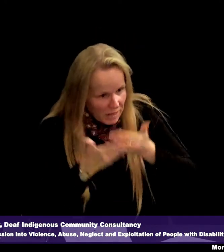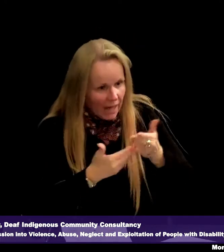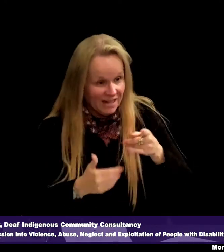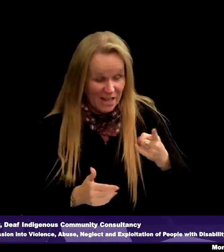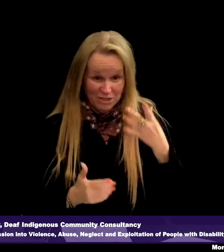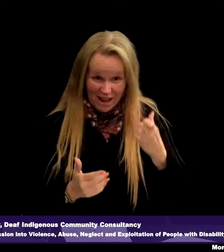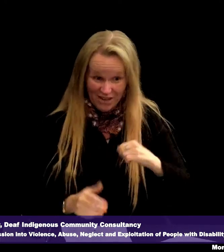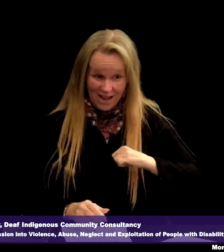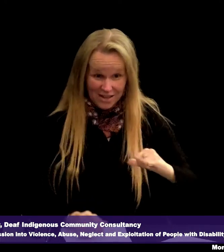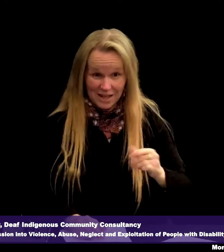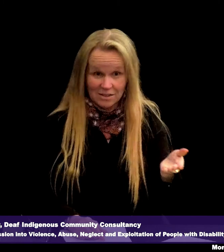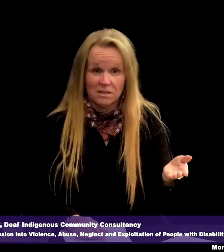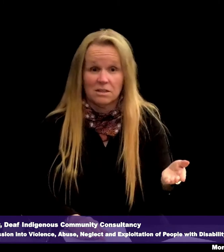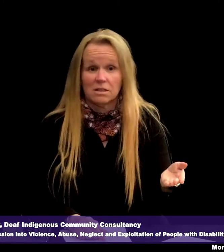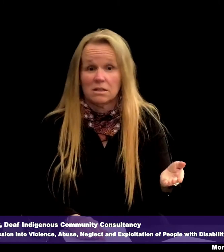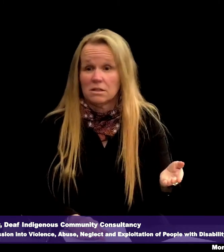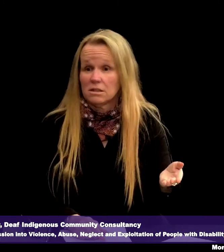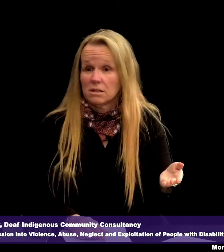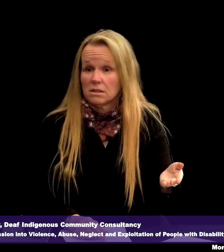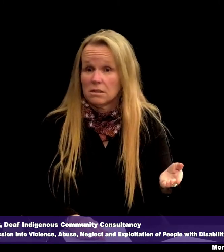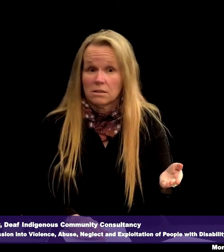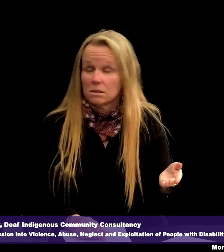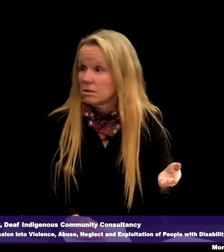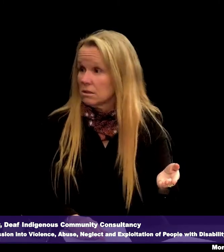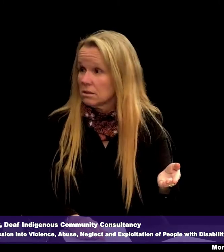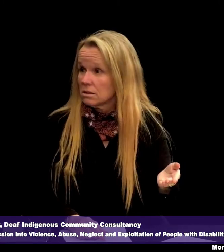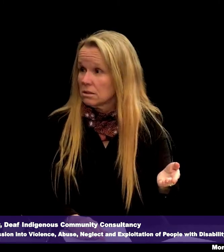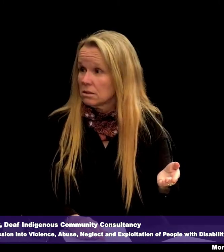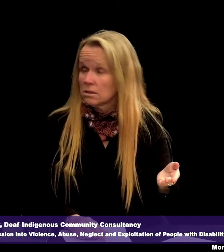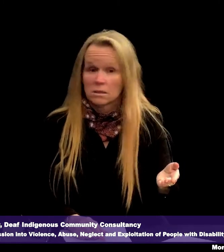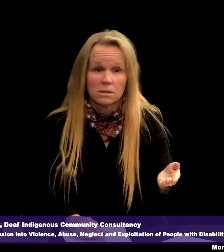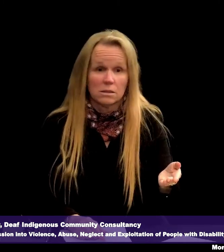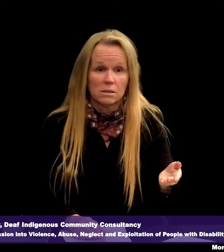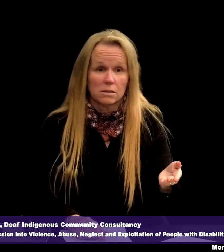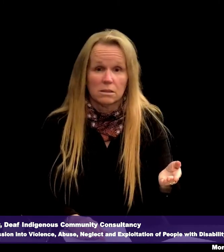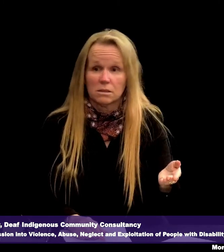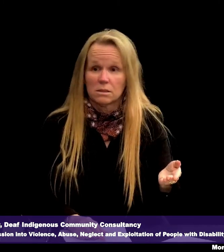And so I was trying to explain, and I actually discovered that he was having a heart attack. He was in the process of having a heart attack.